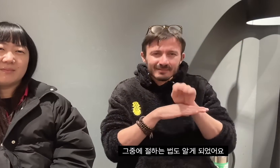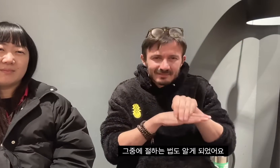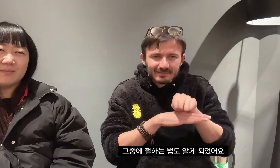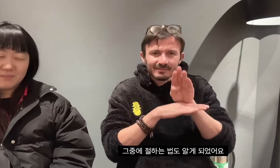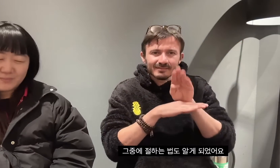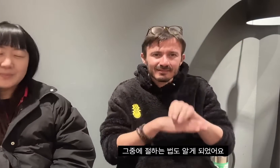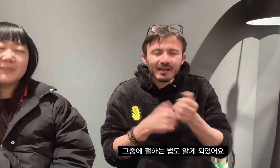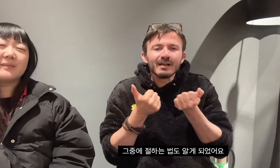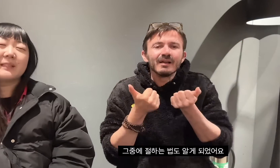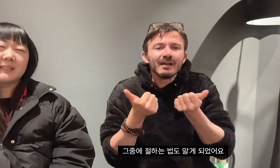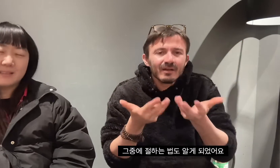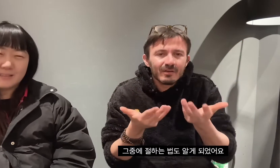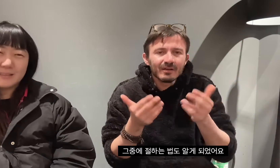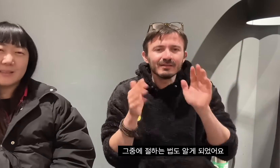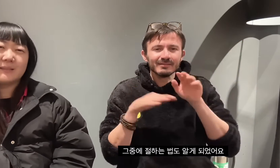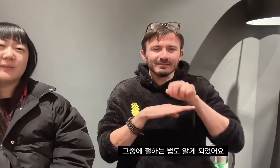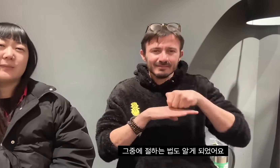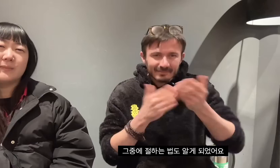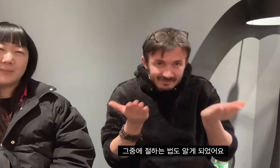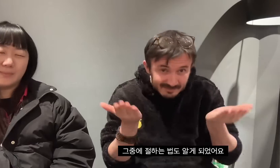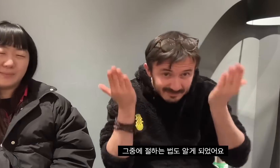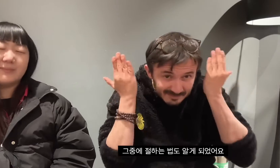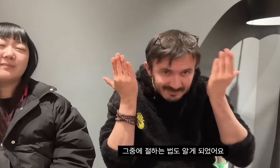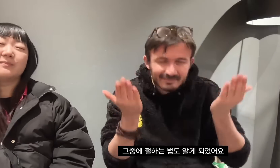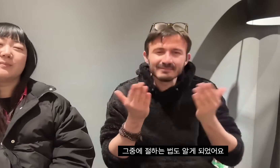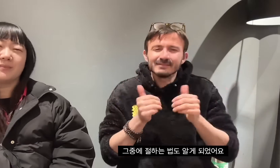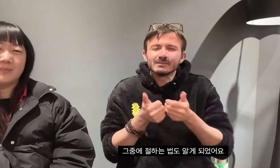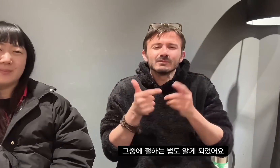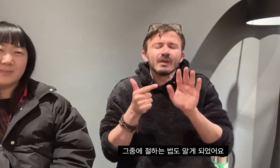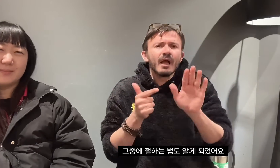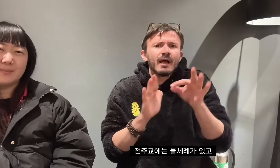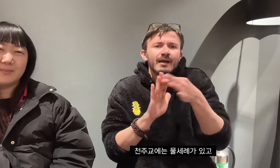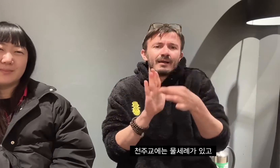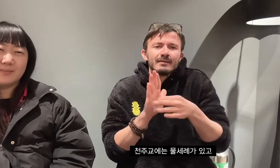and liberation at the Dharma Hall and how to bow during it.